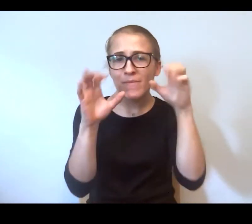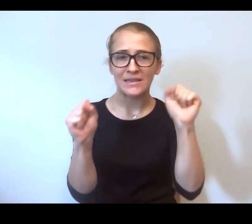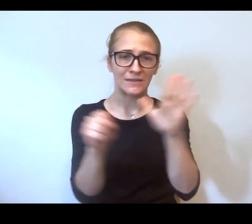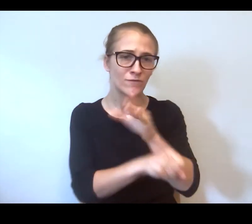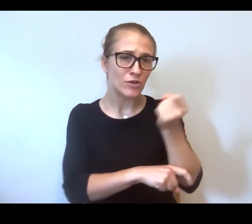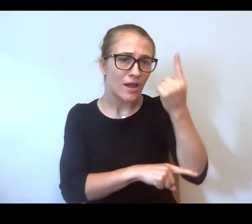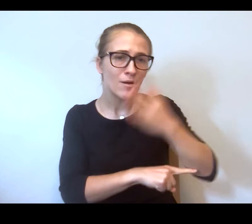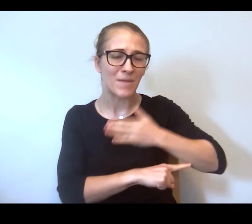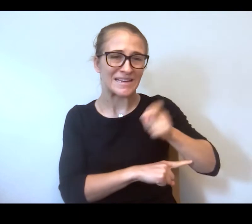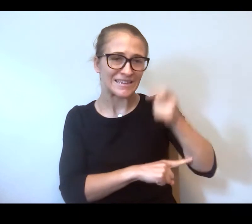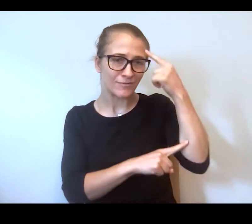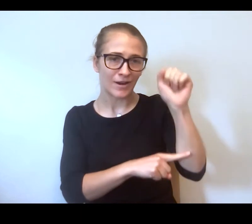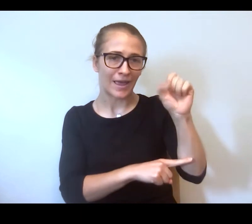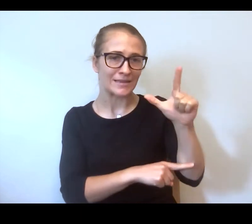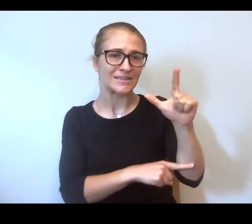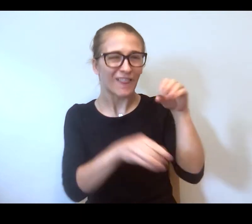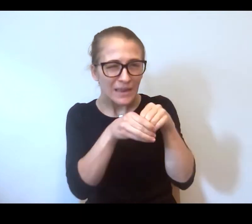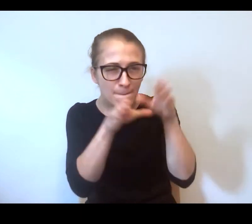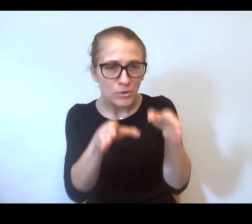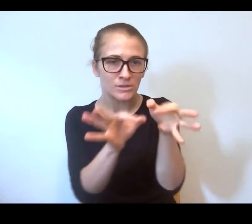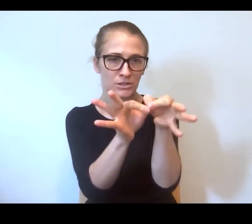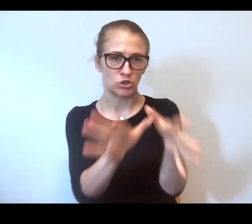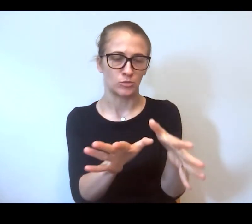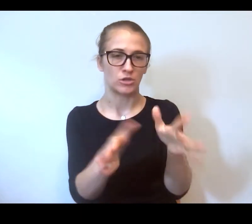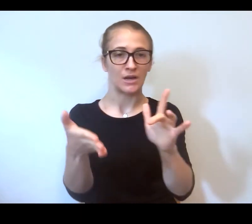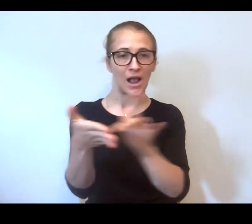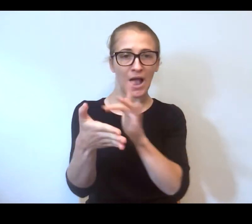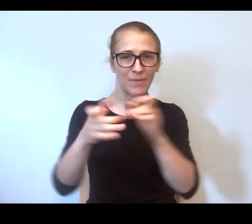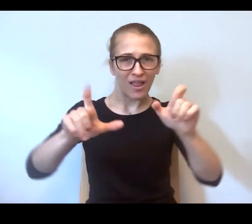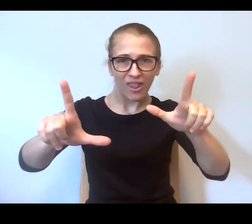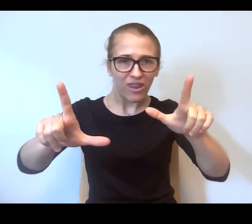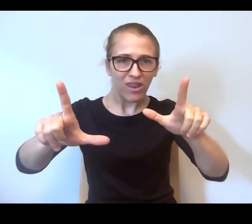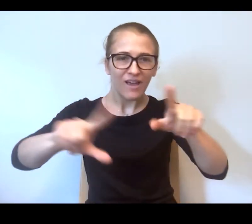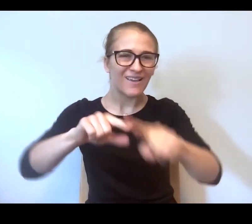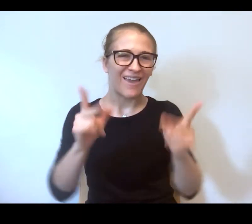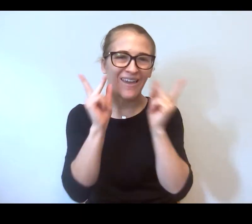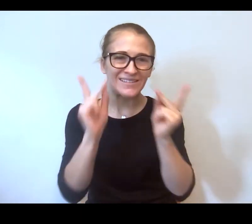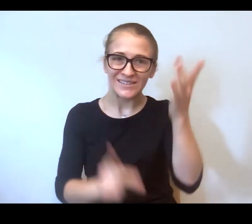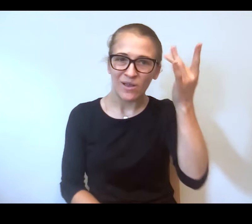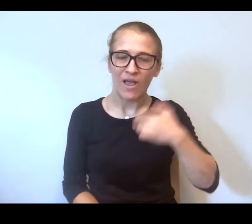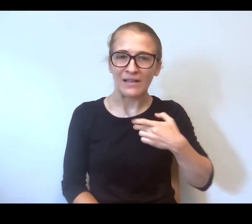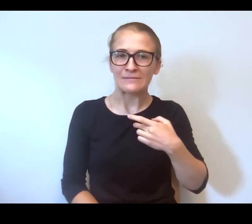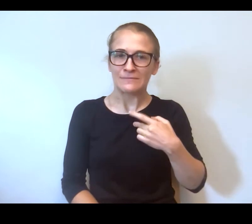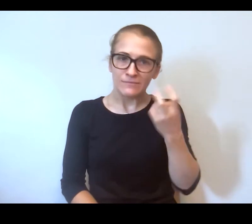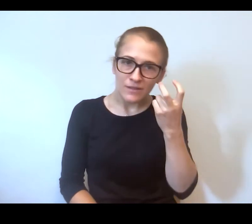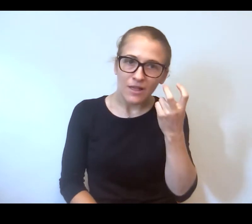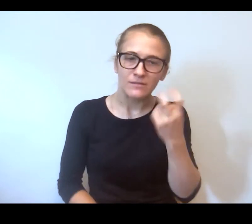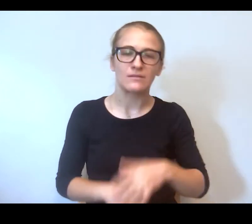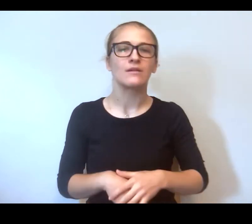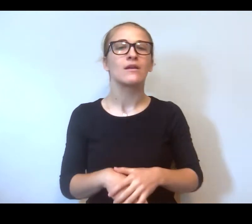understood I needed ASL interpreters in person. The iPad was too small for my vision difficulties and every time I had an